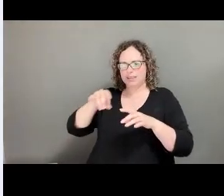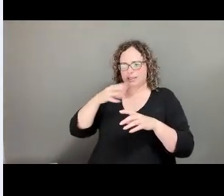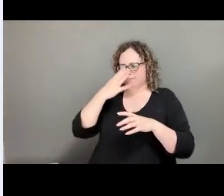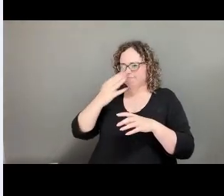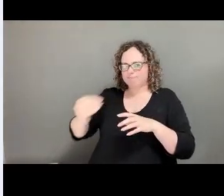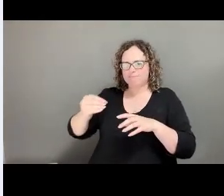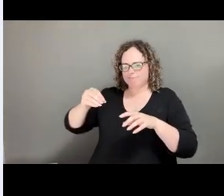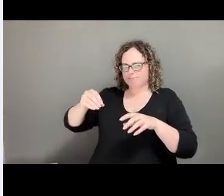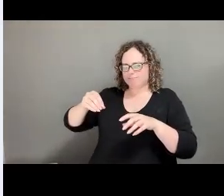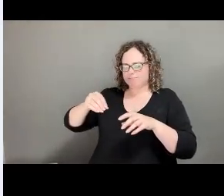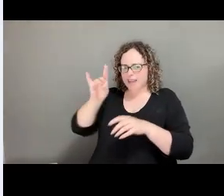And then up,